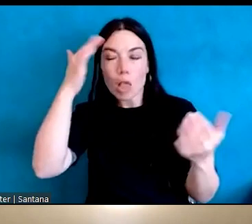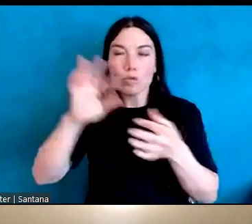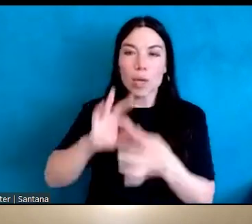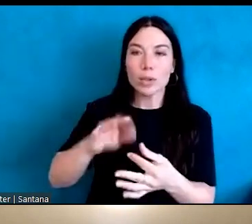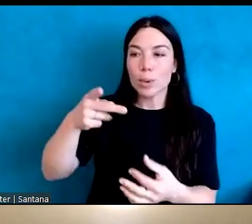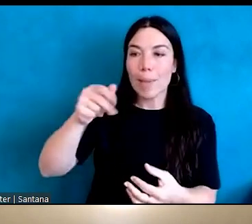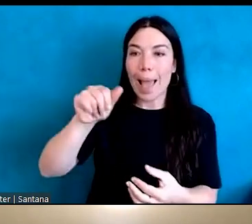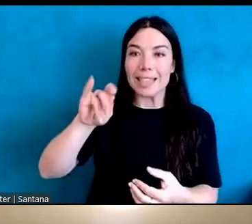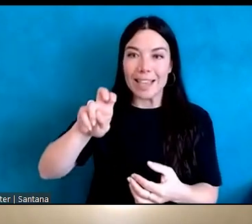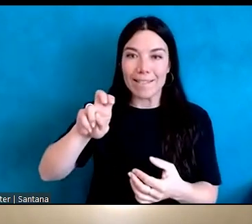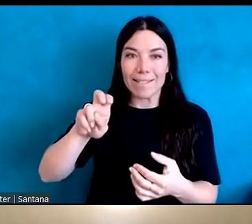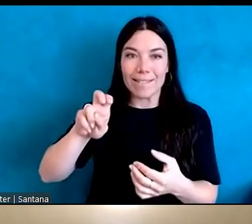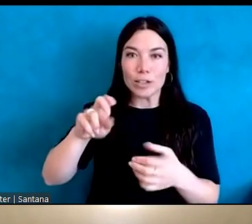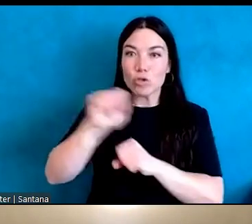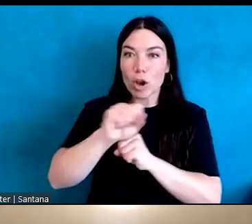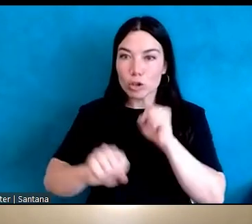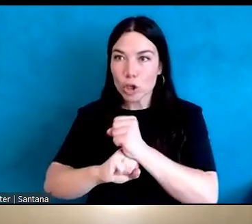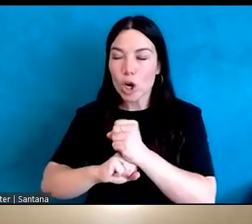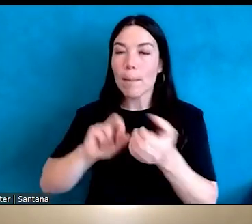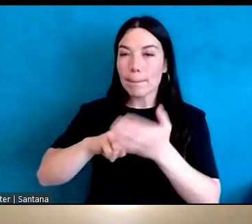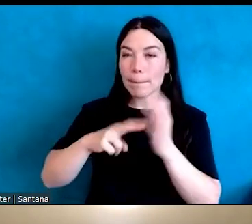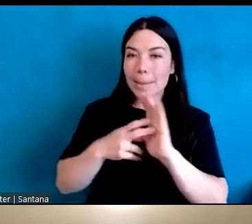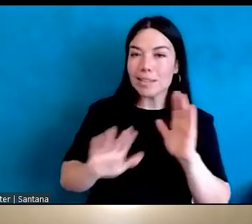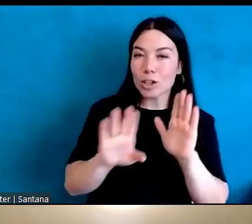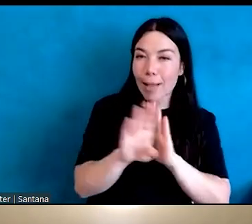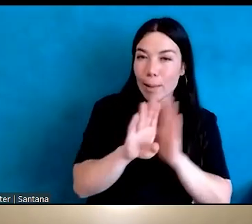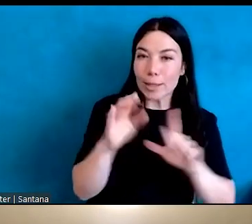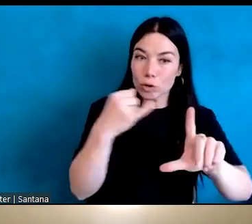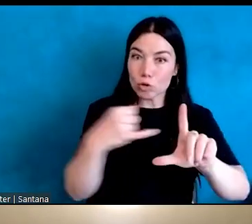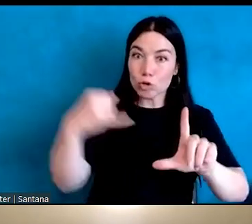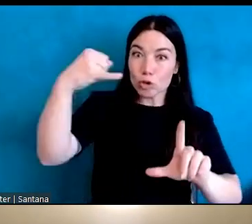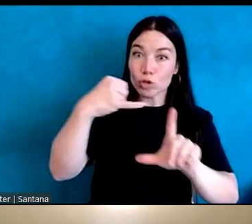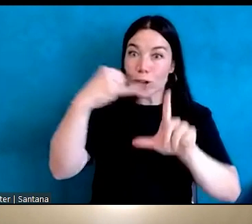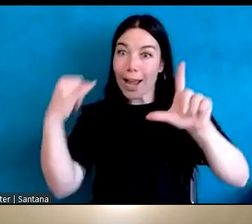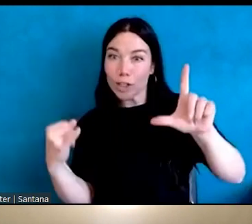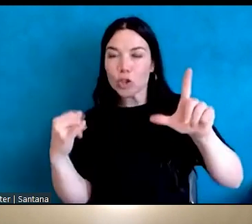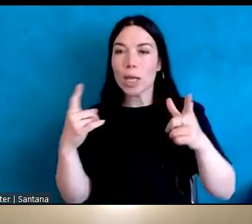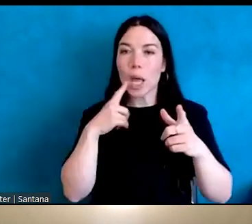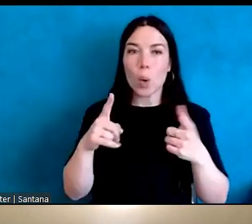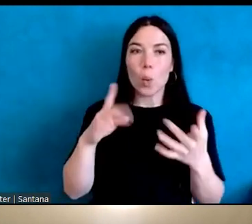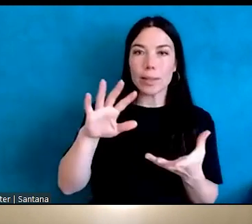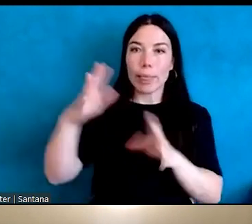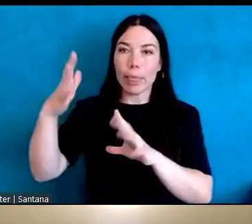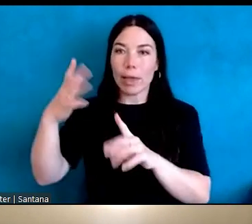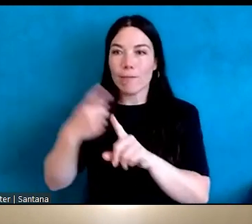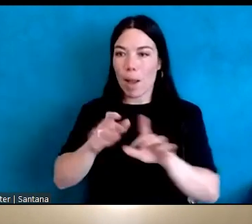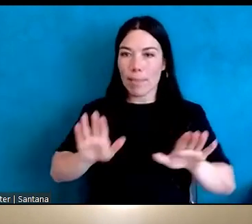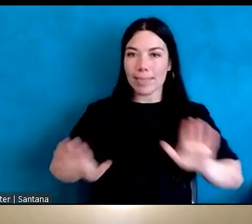And that meant that the developmental trajectory, the sharp development trajectory, was obscured by the children's differences in their knowledge levels.